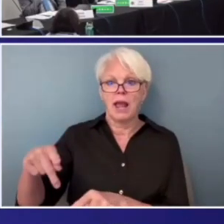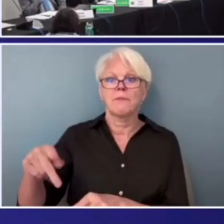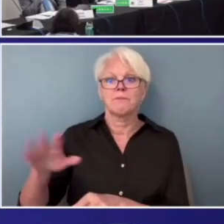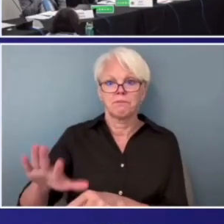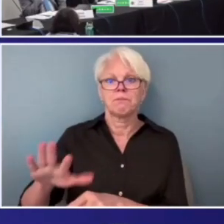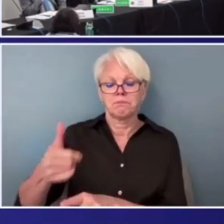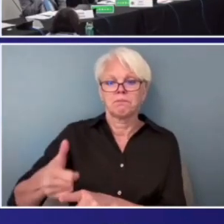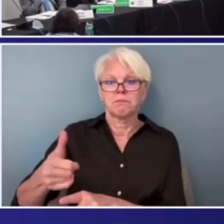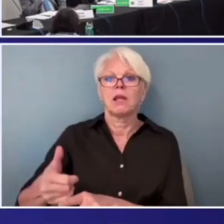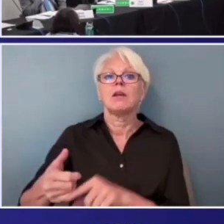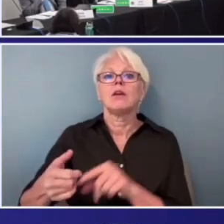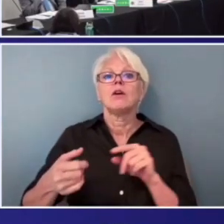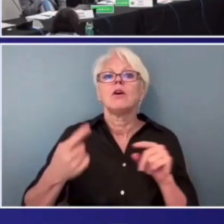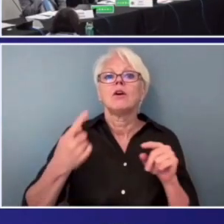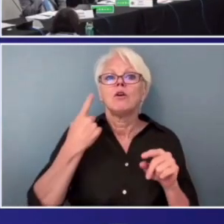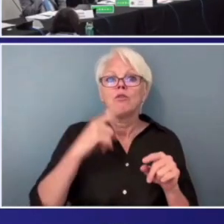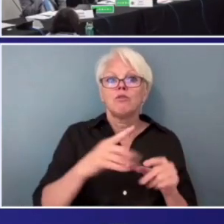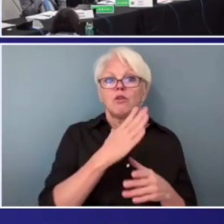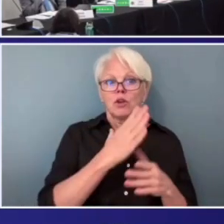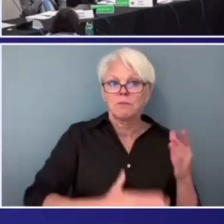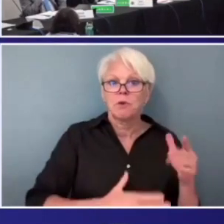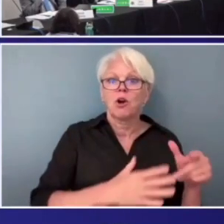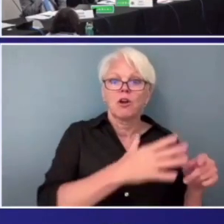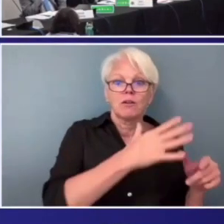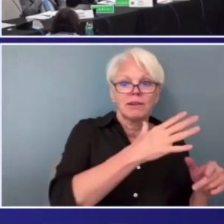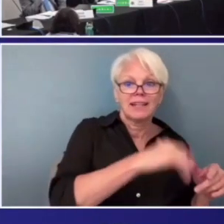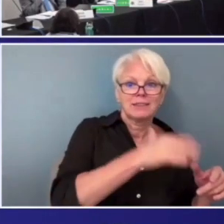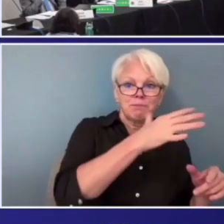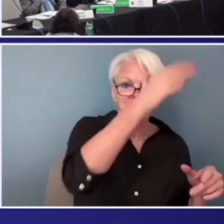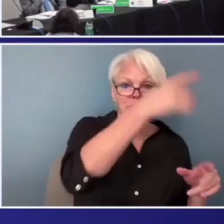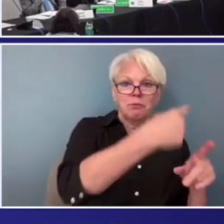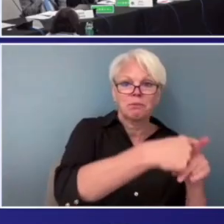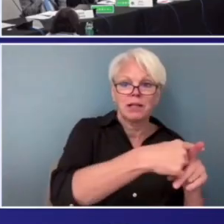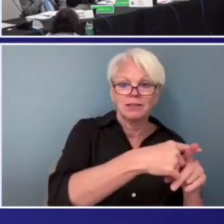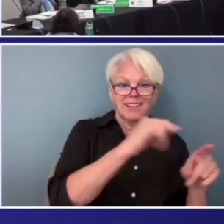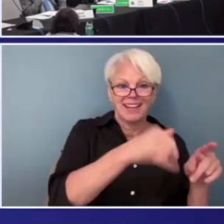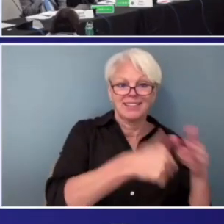for the portion that are Parent PLUS Loans, where they're in the Tiered plan, is the